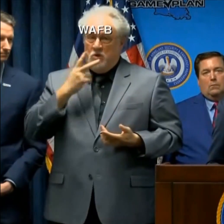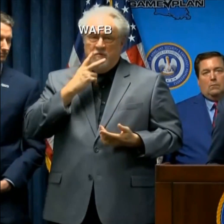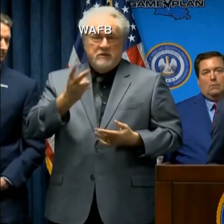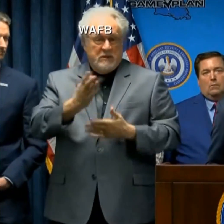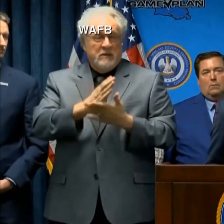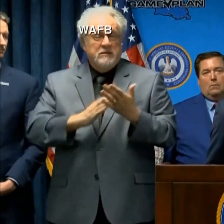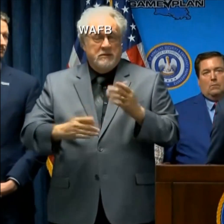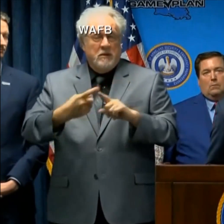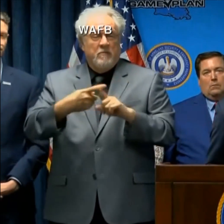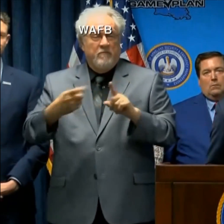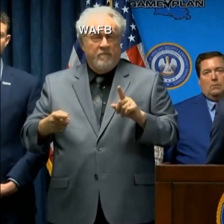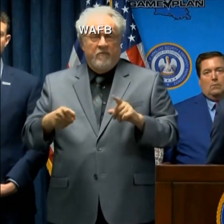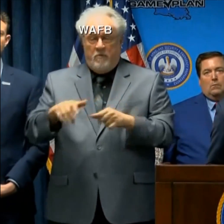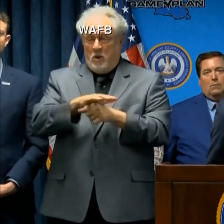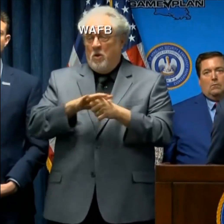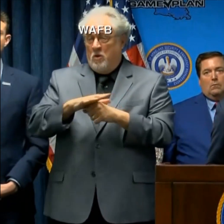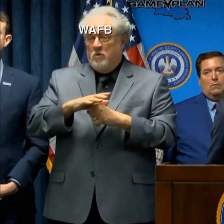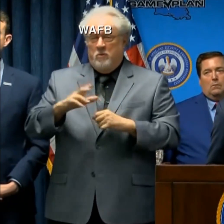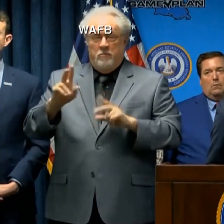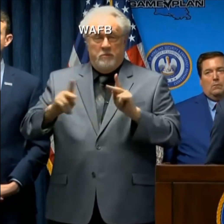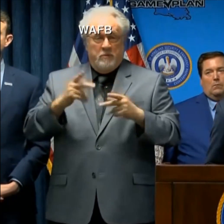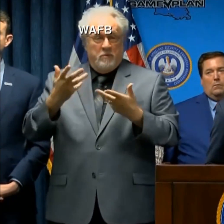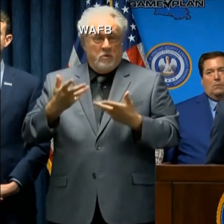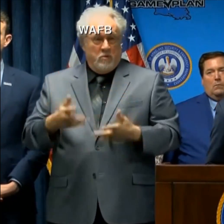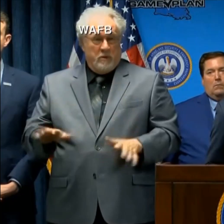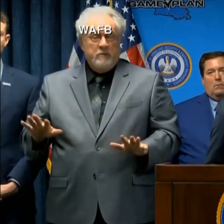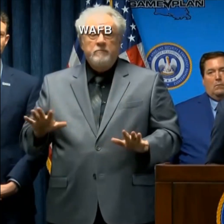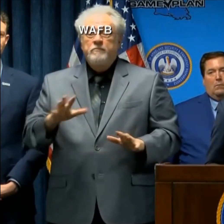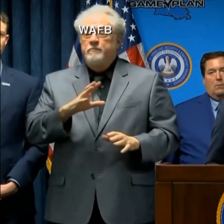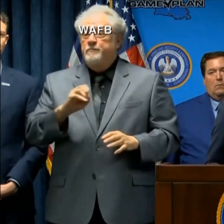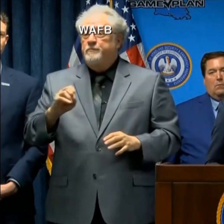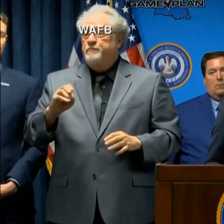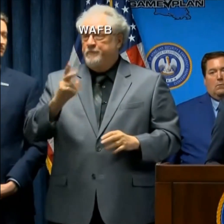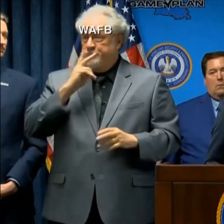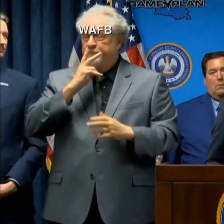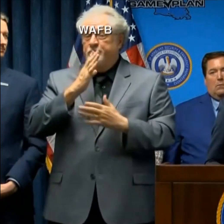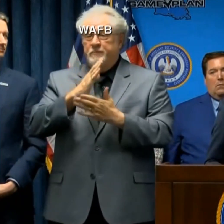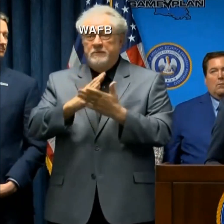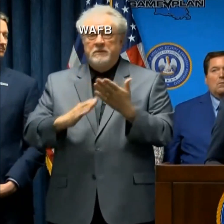this from local officials already and you've also seen some decisions being